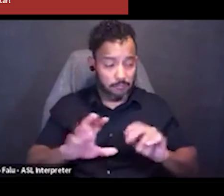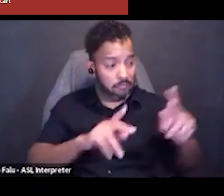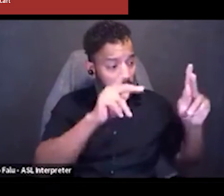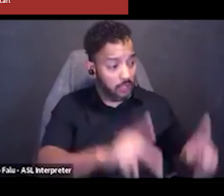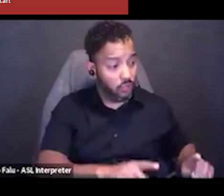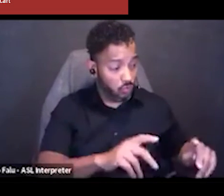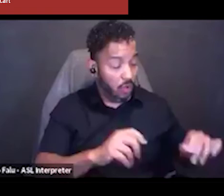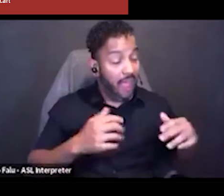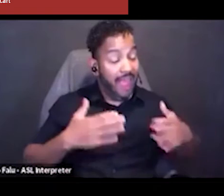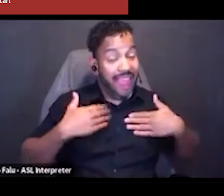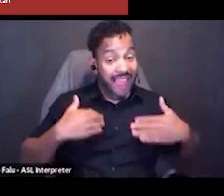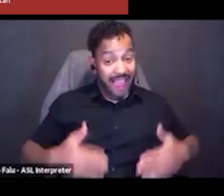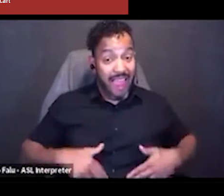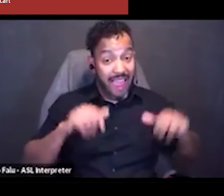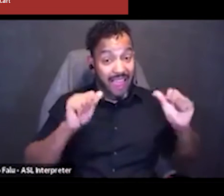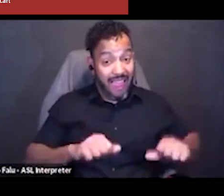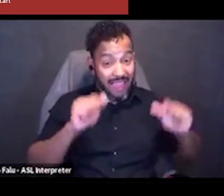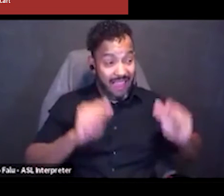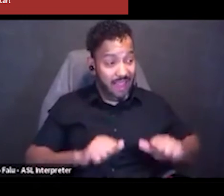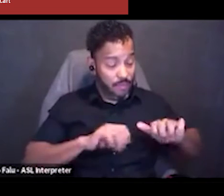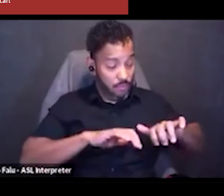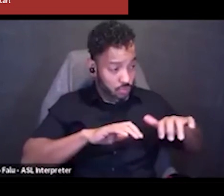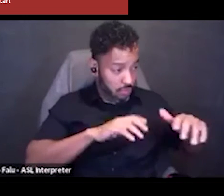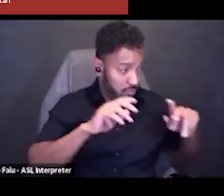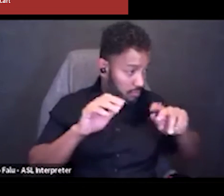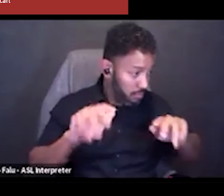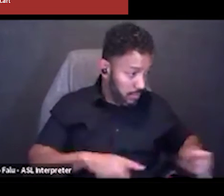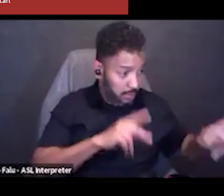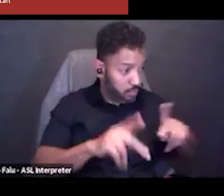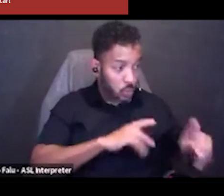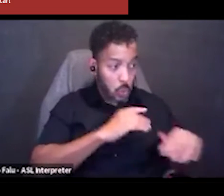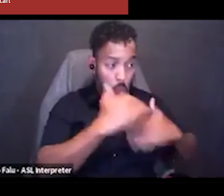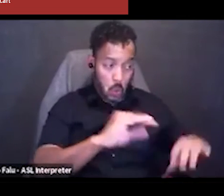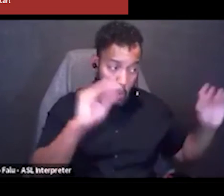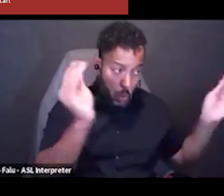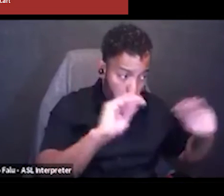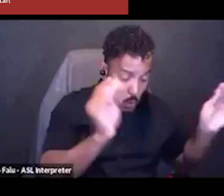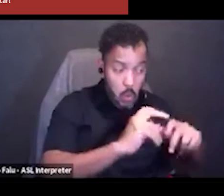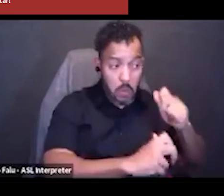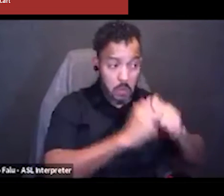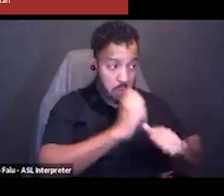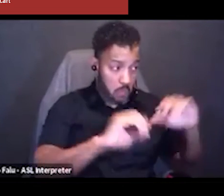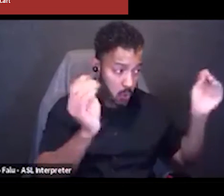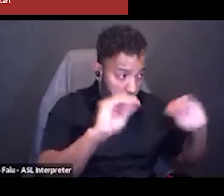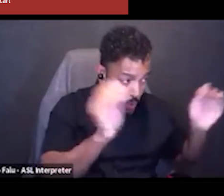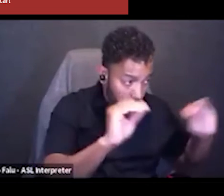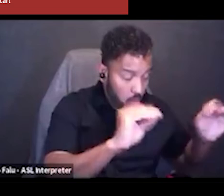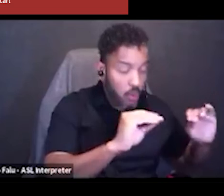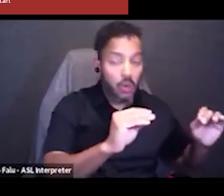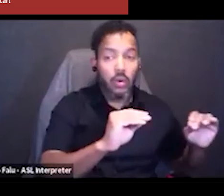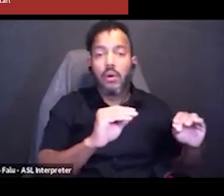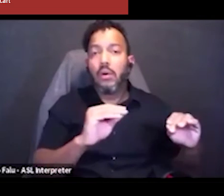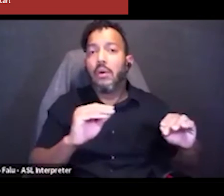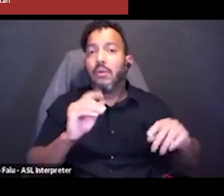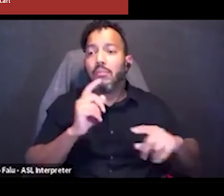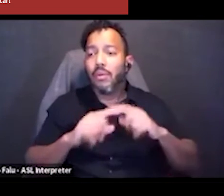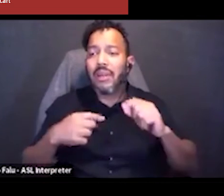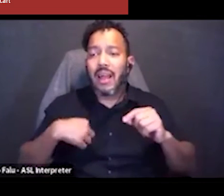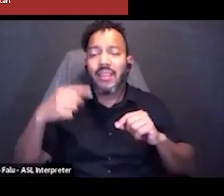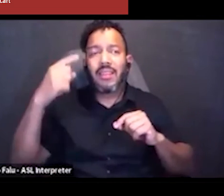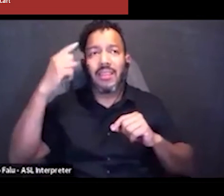Because I considered myself environment conscious person, if that's a term that makes sense.